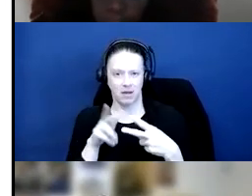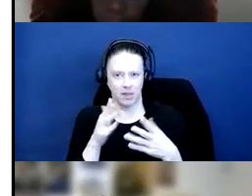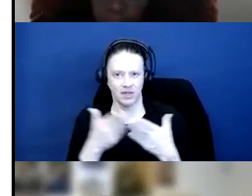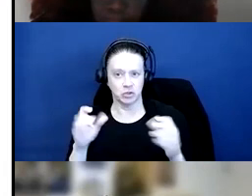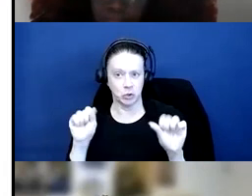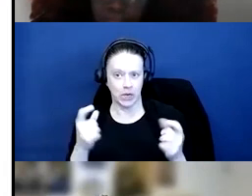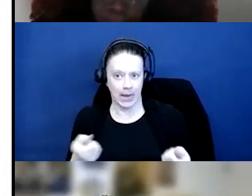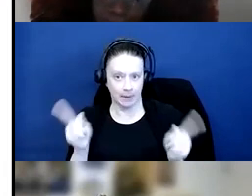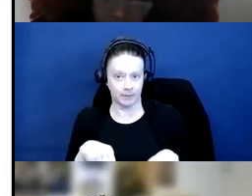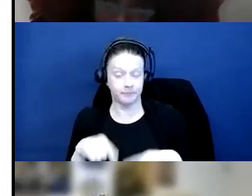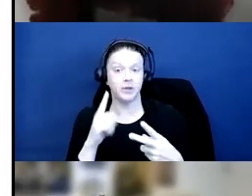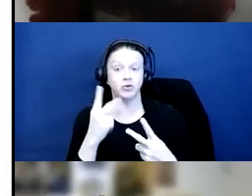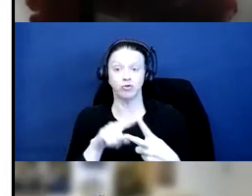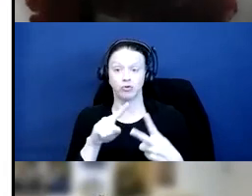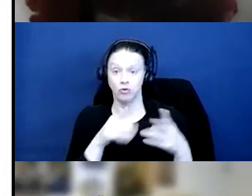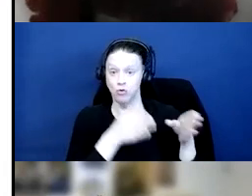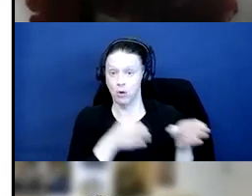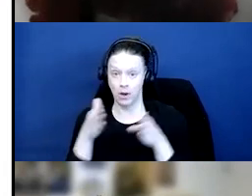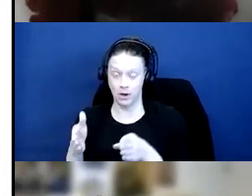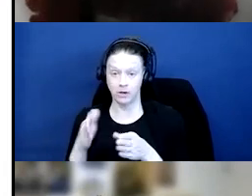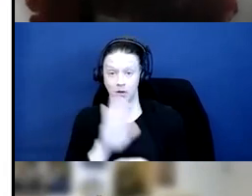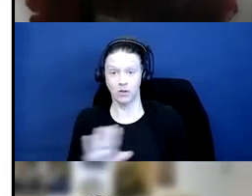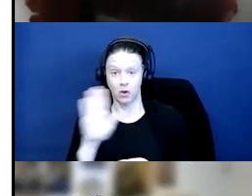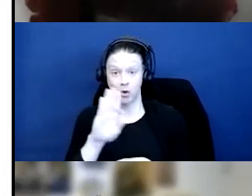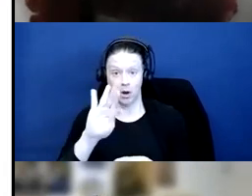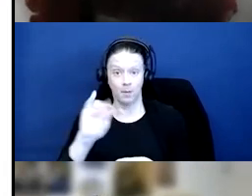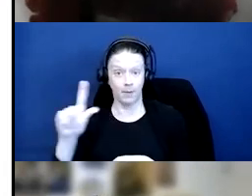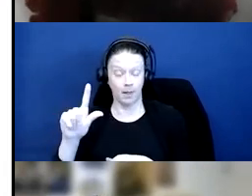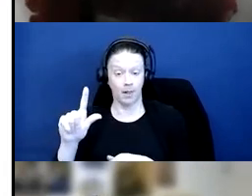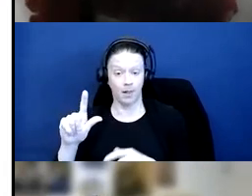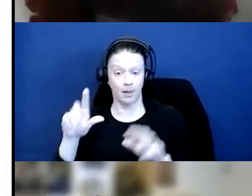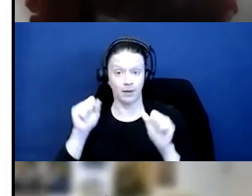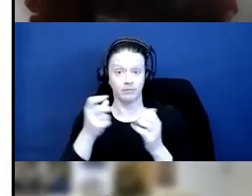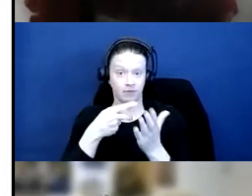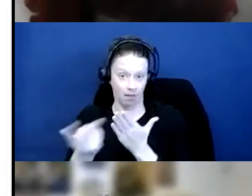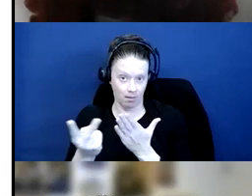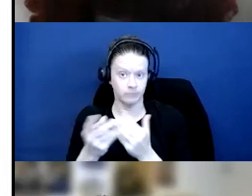And there's two ways that your bill could go forward.